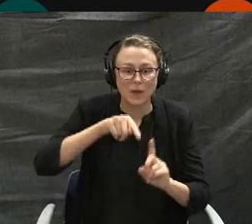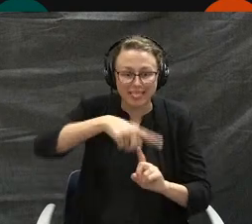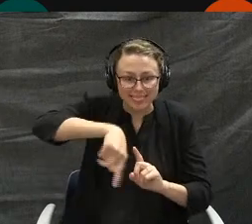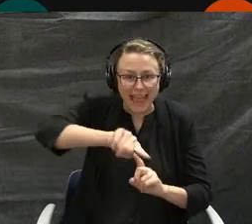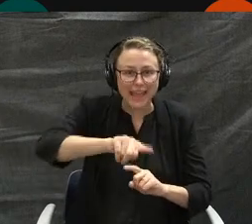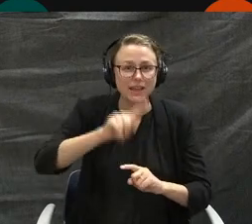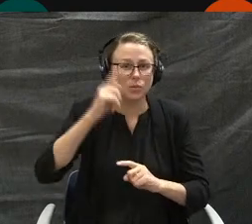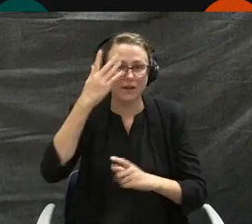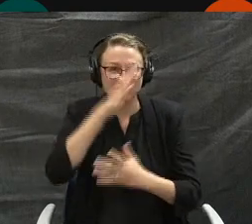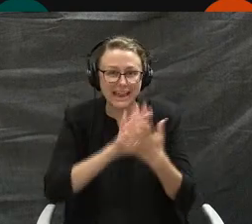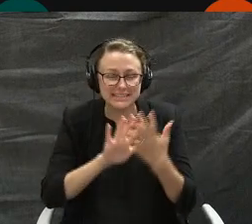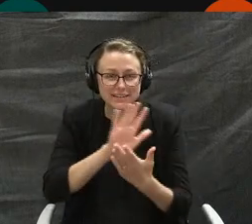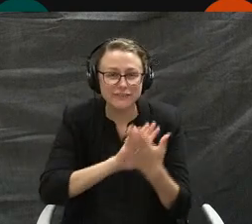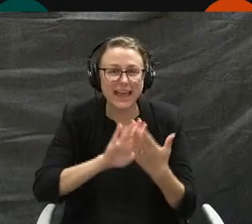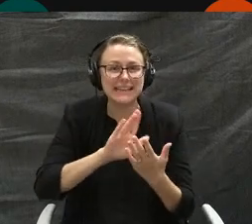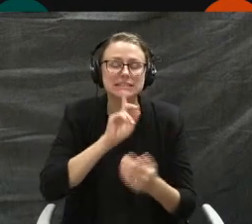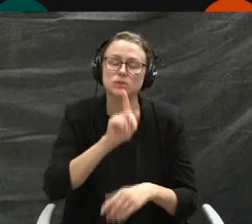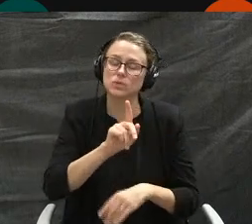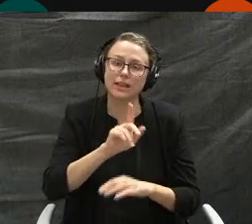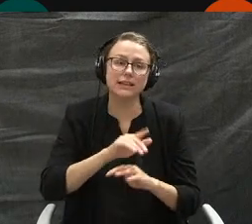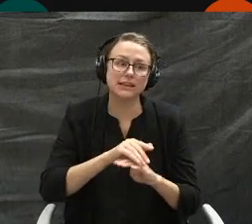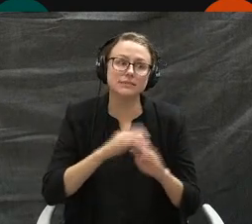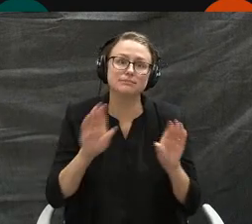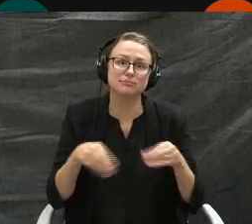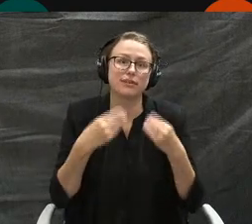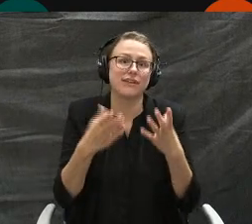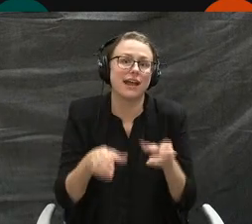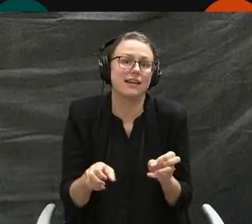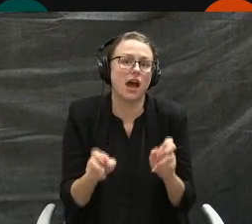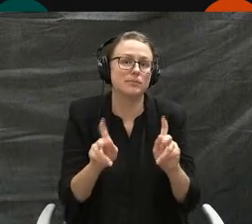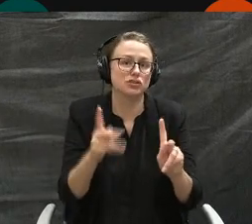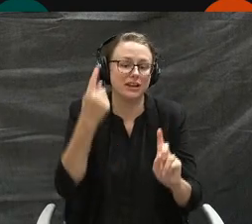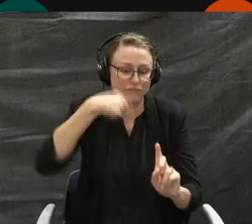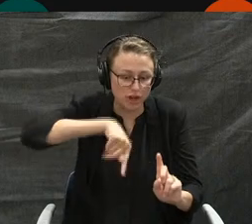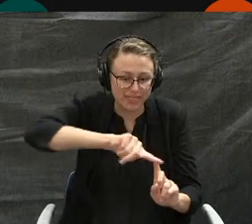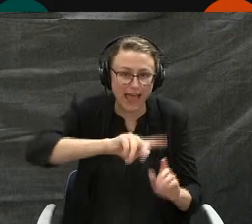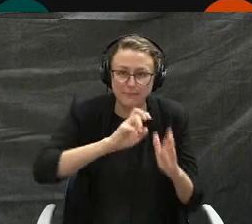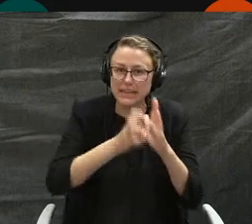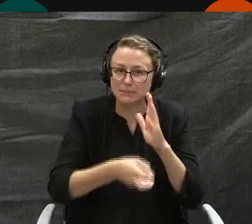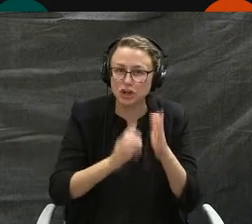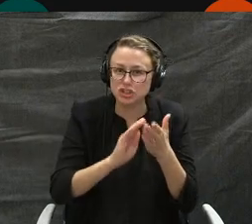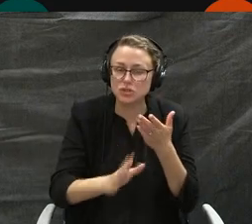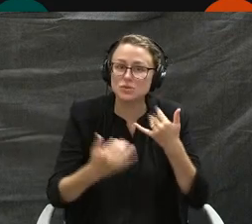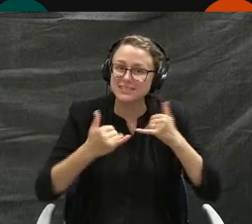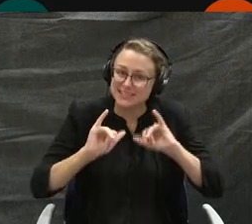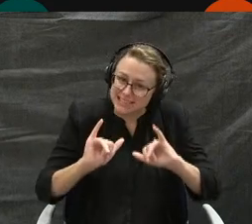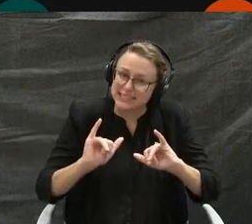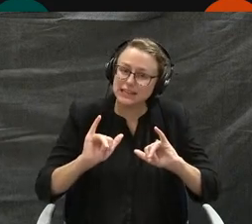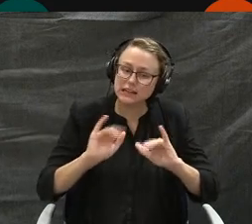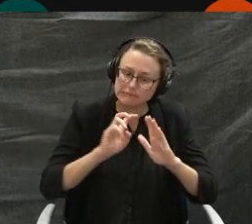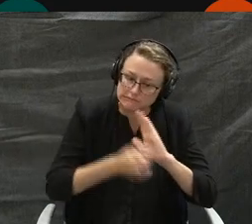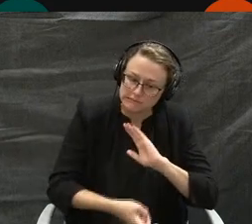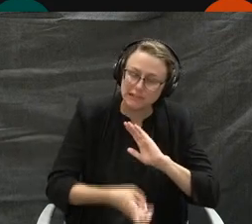and really provide that opportunity for them to still be engaged in that language. When they were getting streamed